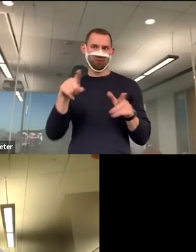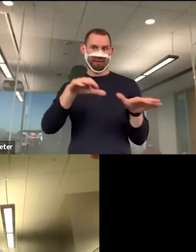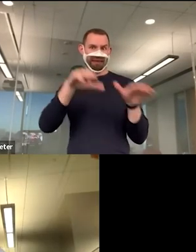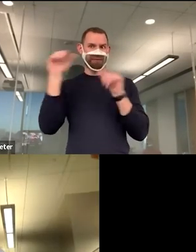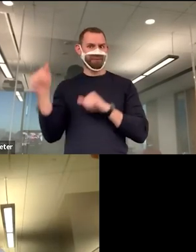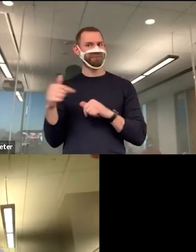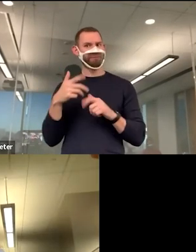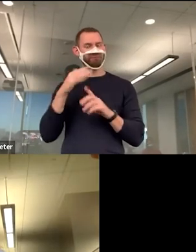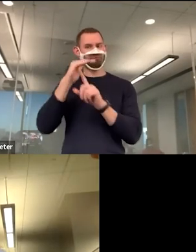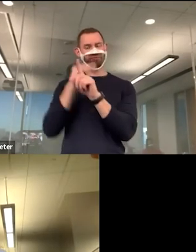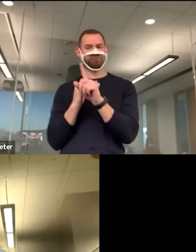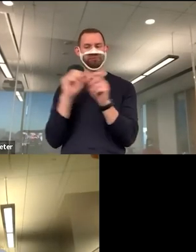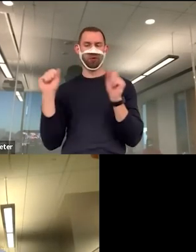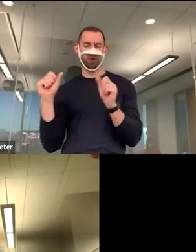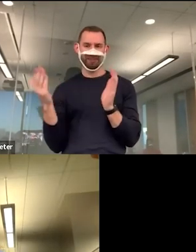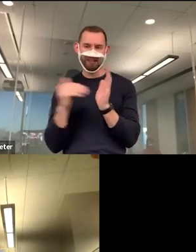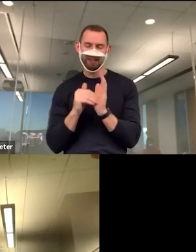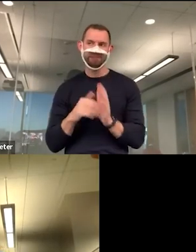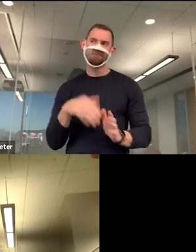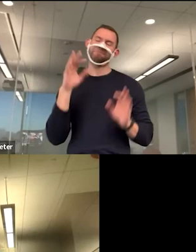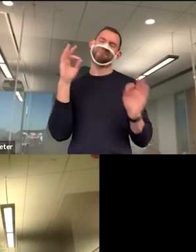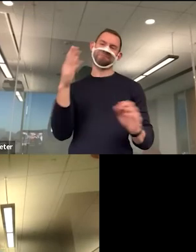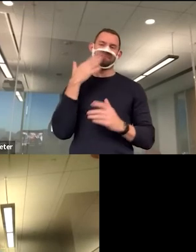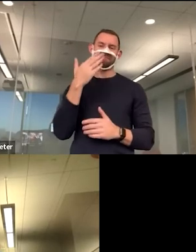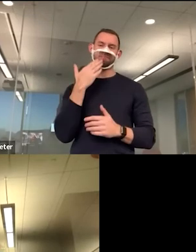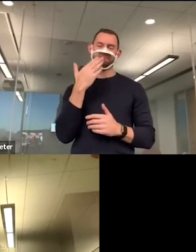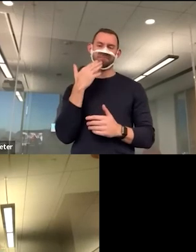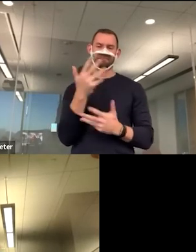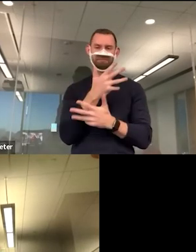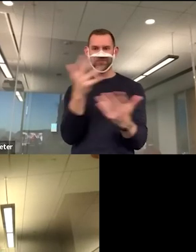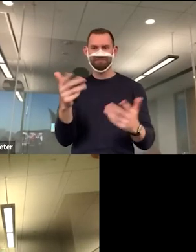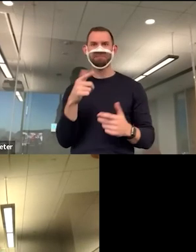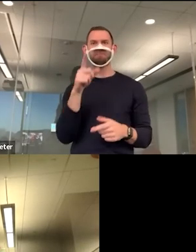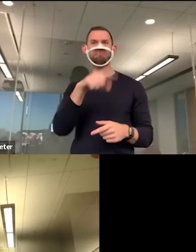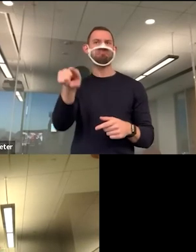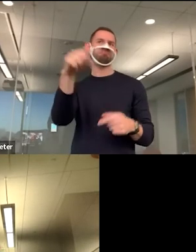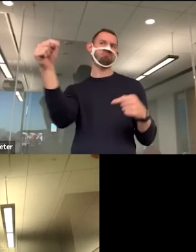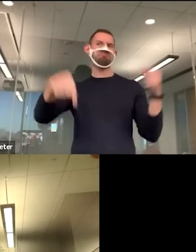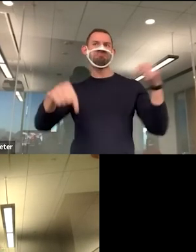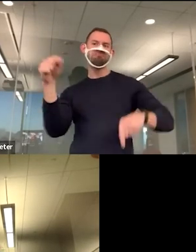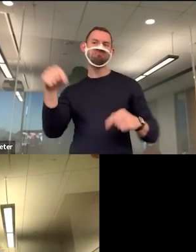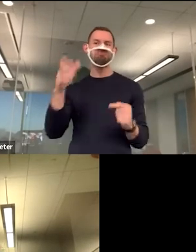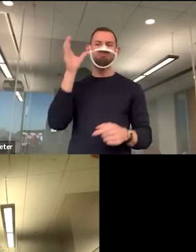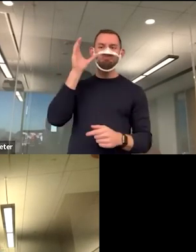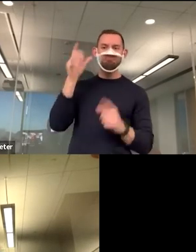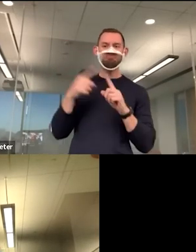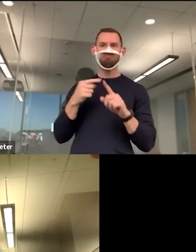um really really appreciate um you coming in thank you to my classmate Tim